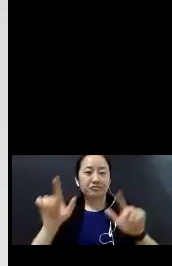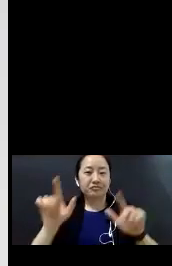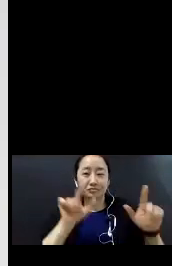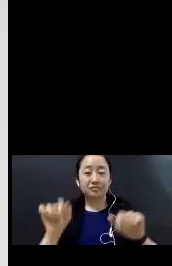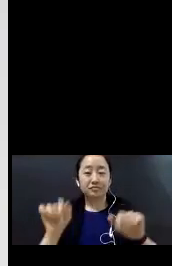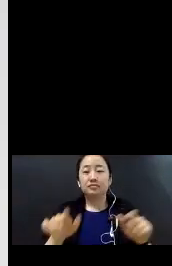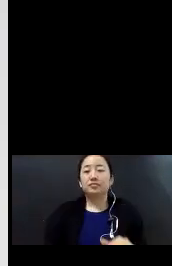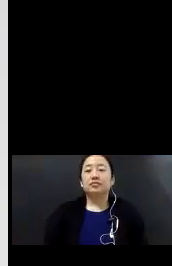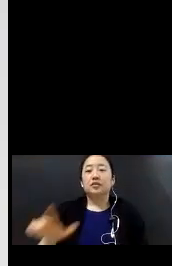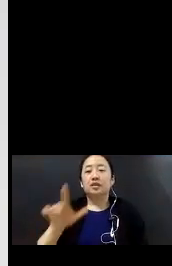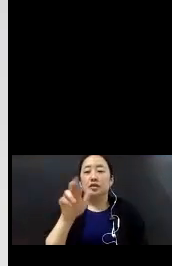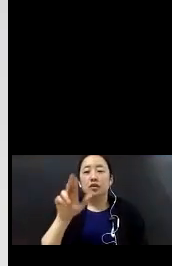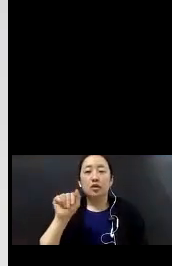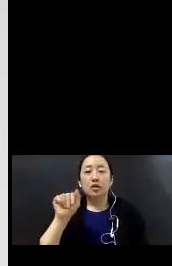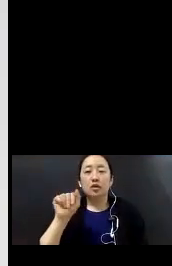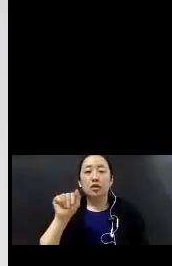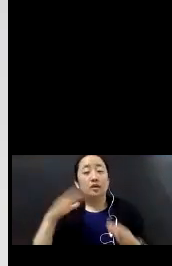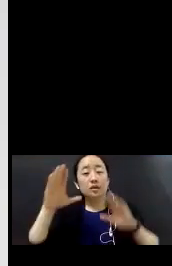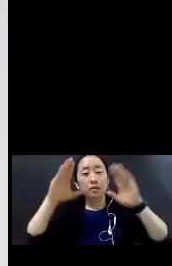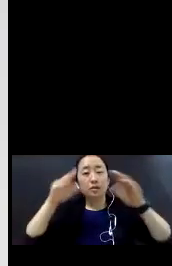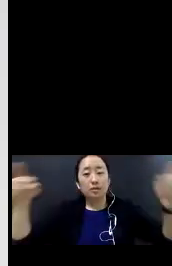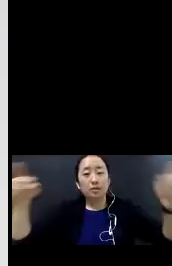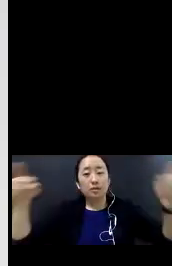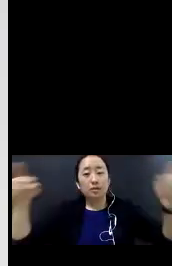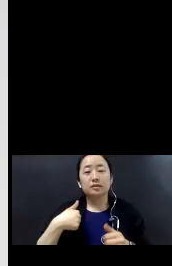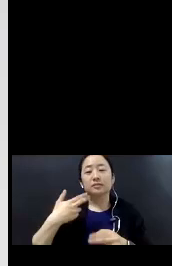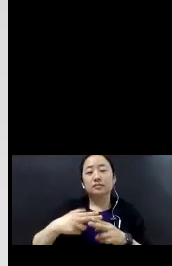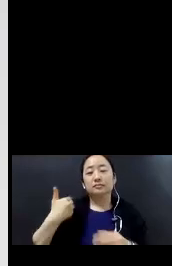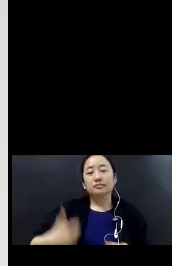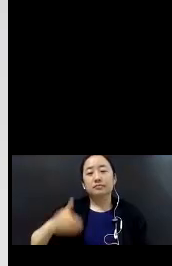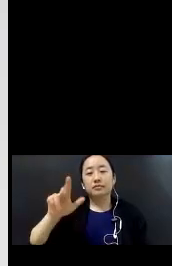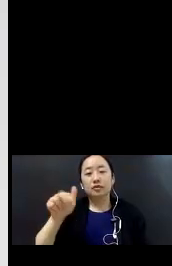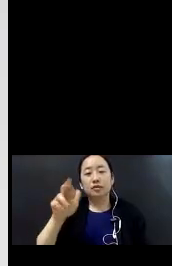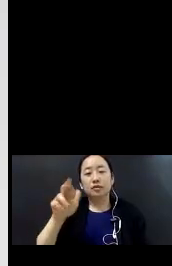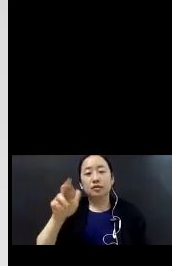Laura Plummer: THAT'S WHY WE ARE TESTING IT. ALL RIGHT... WELCOME, EVERYONE. MY NAME IS LAURA PLUMMER, AND THIS MEETING IS BEING